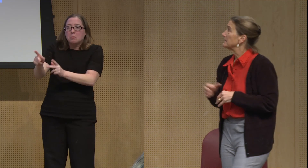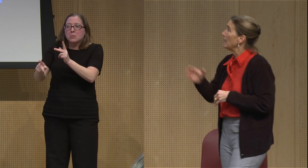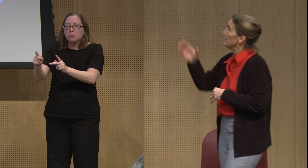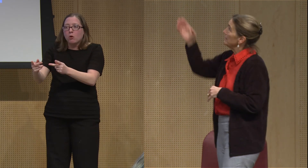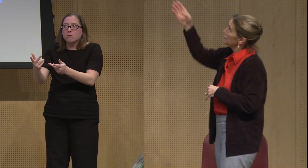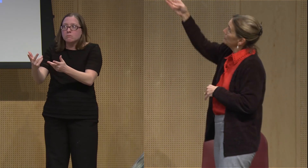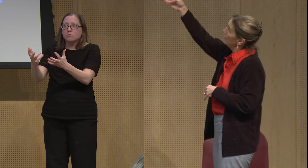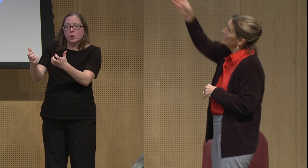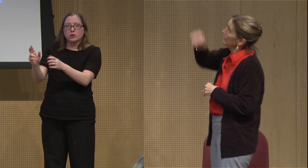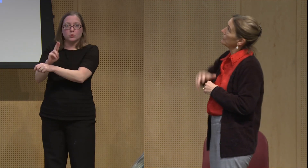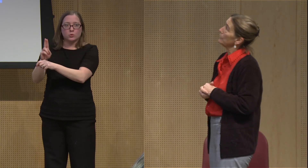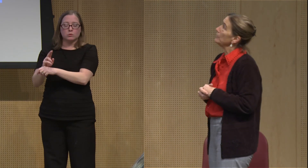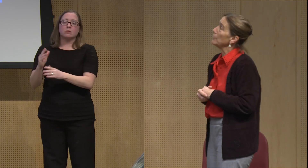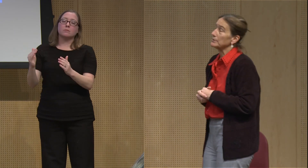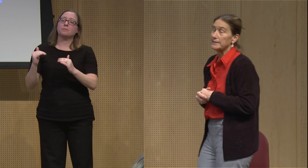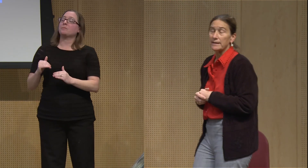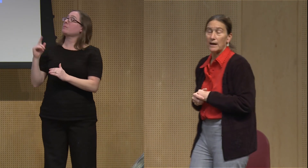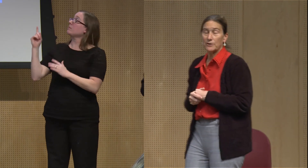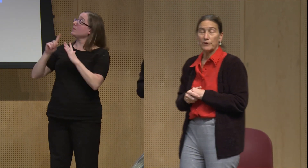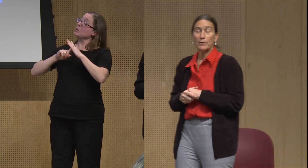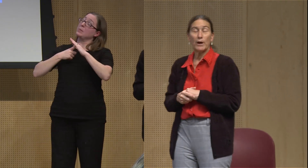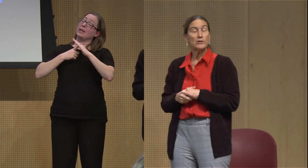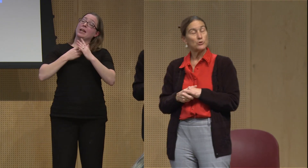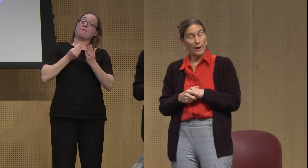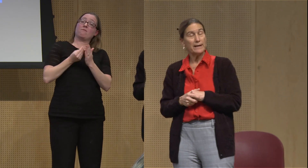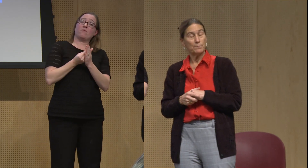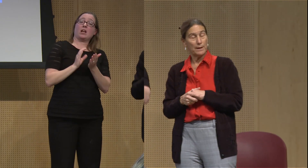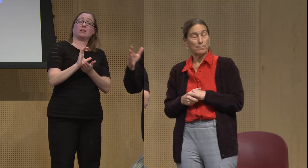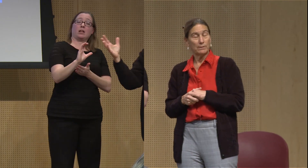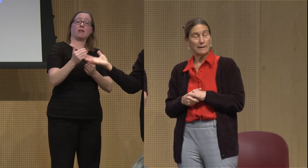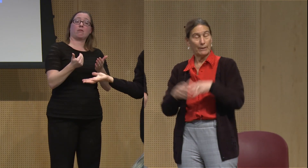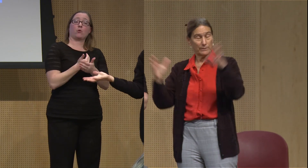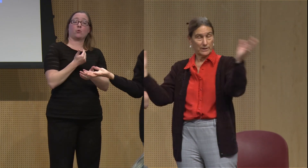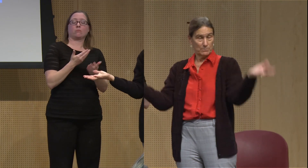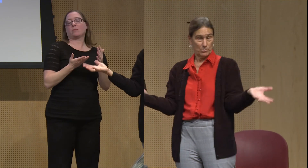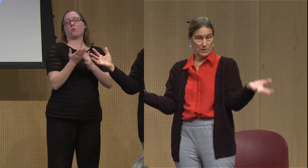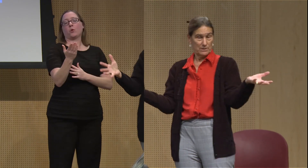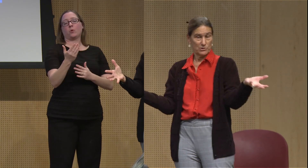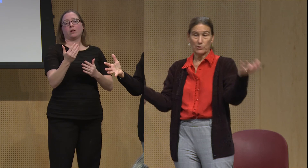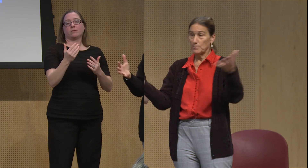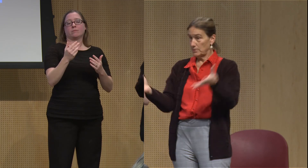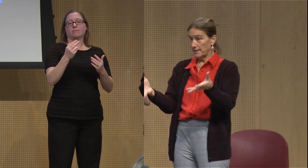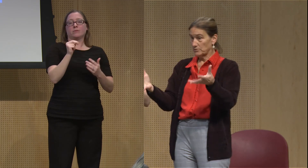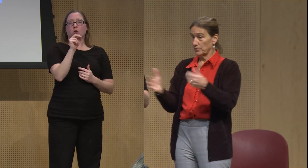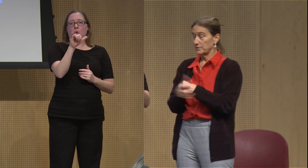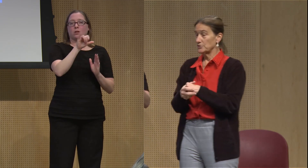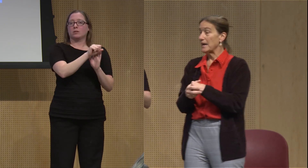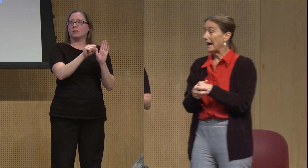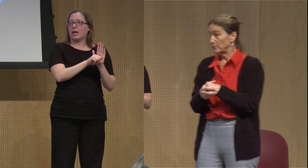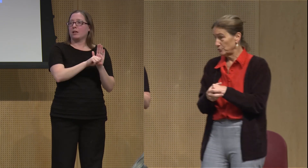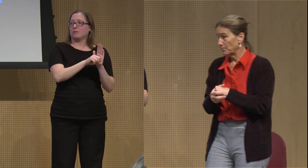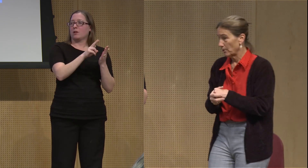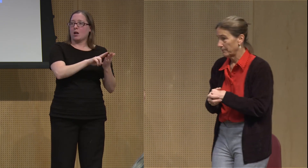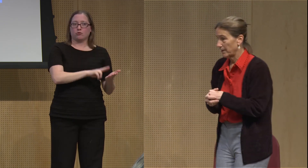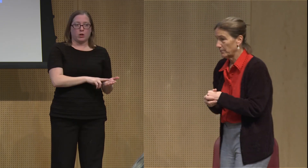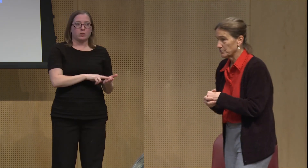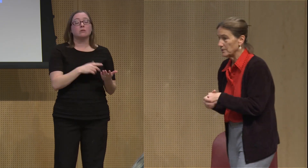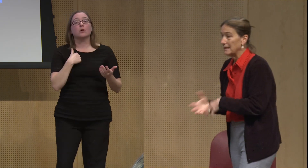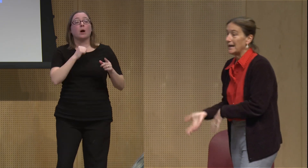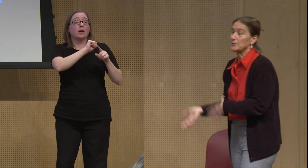SOME INITIAL FUNDING THROUGH A NEW YORK STATE CONTRACT, WHERE I TRAINED PEOPLE OUT IN THE COMMUNITY-- SO COMMUNITY-BASED ORGANIZATIONS HOW TO DO PROGRAM EVALUATION.